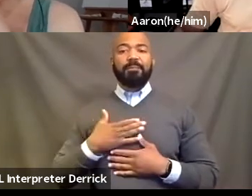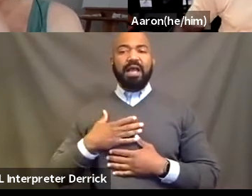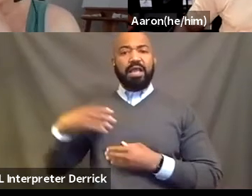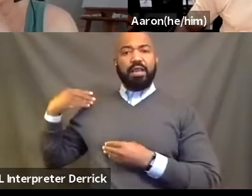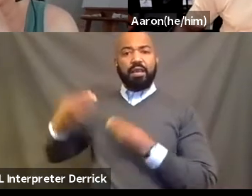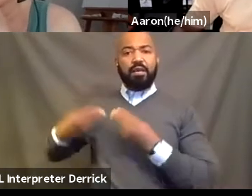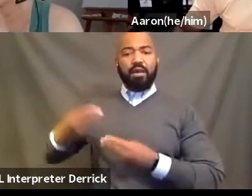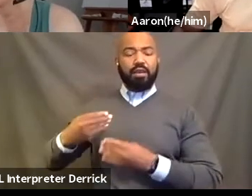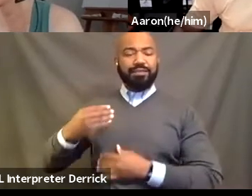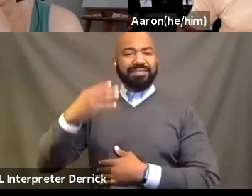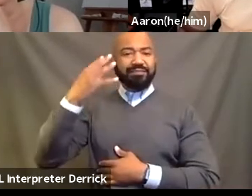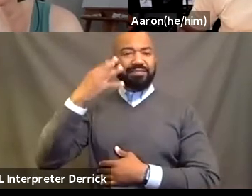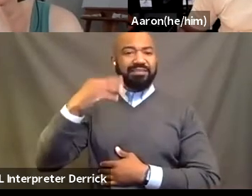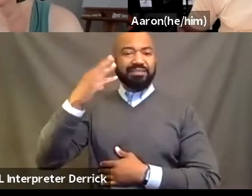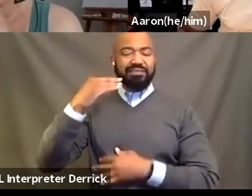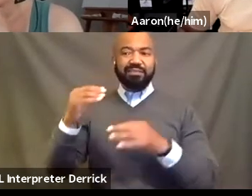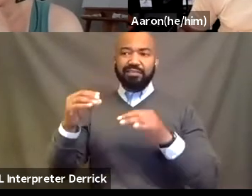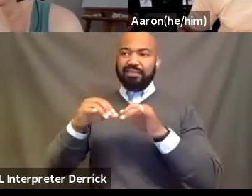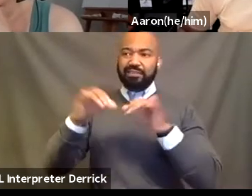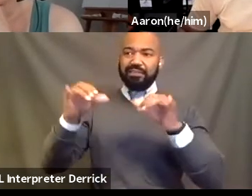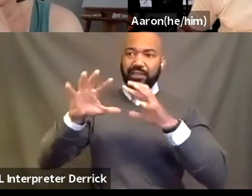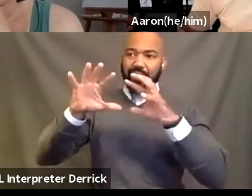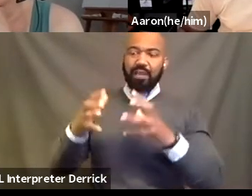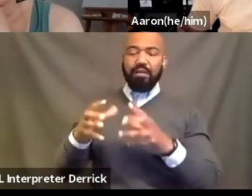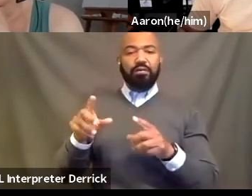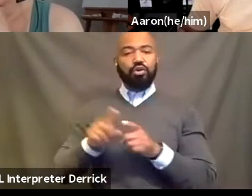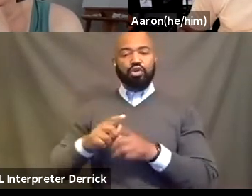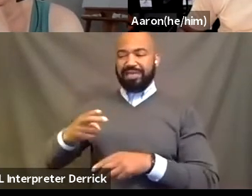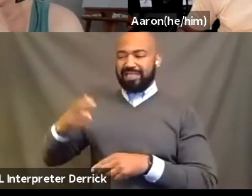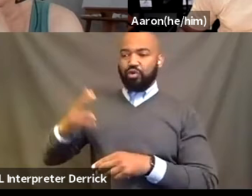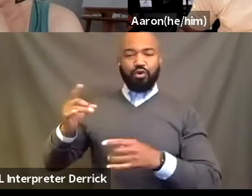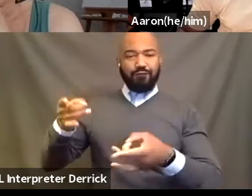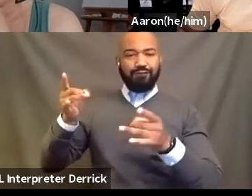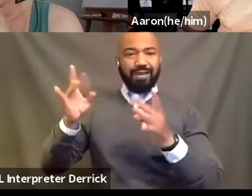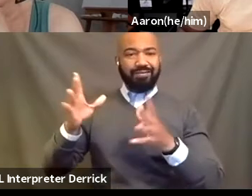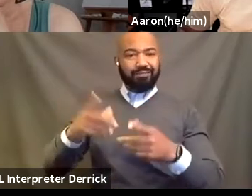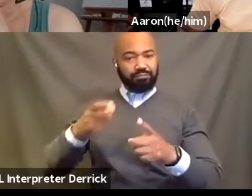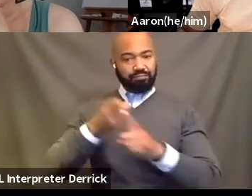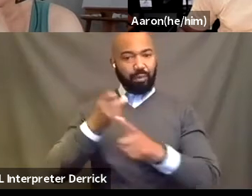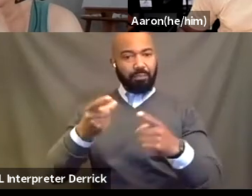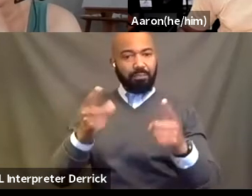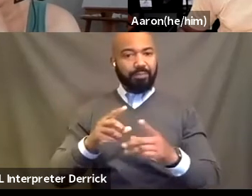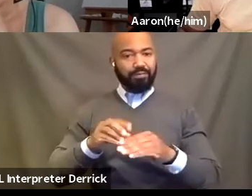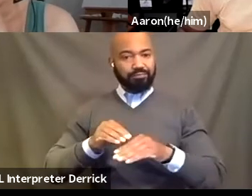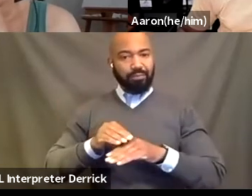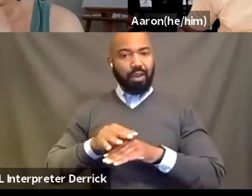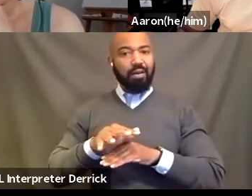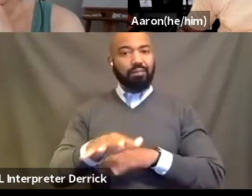x (they/themme): hi gosh coming to the the the xen.